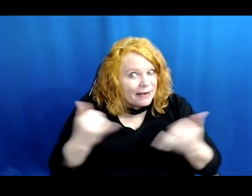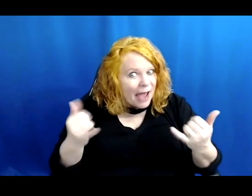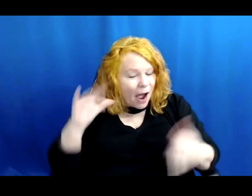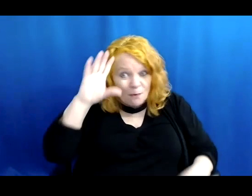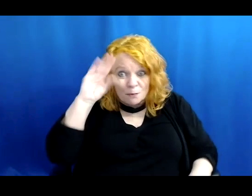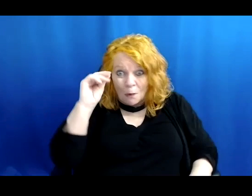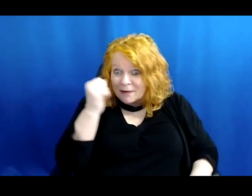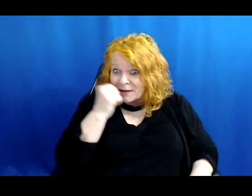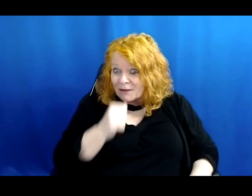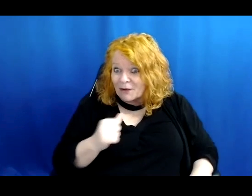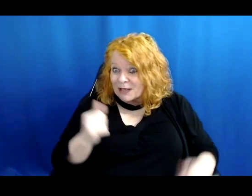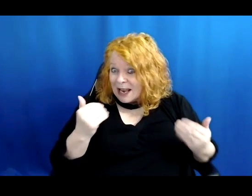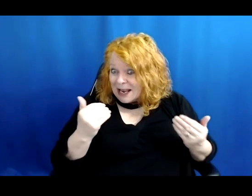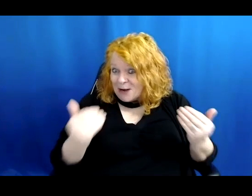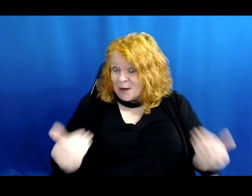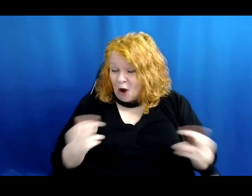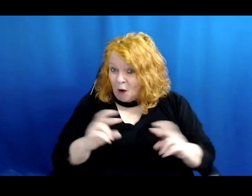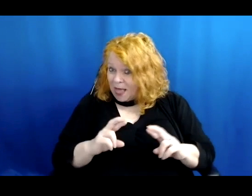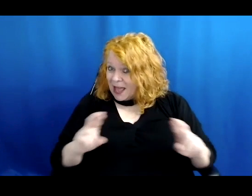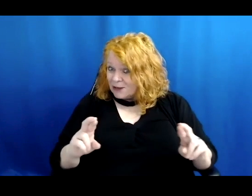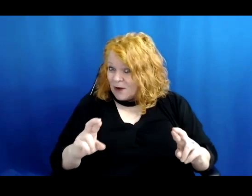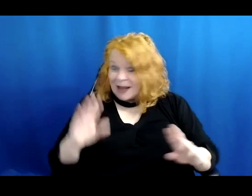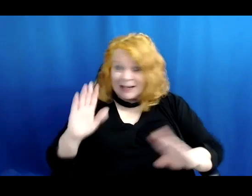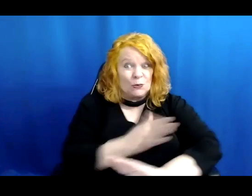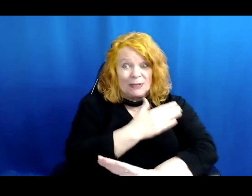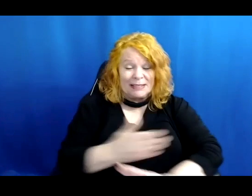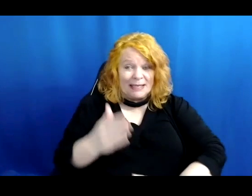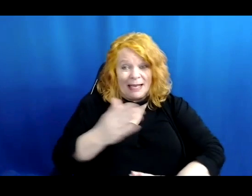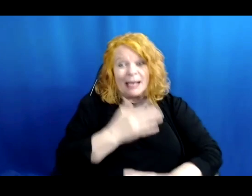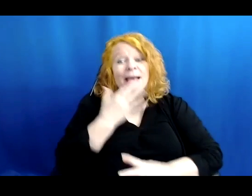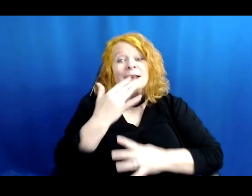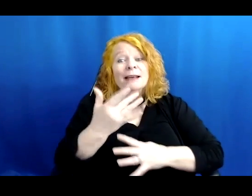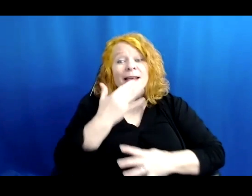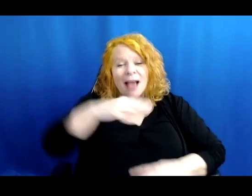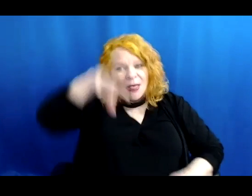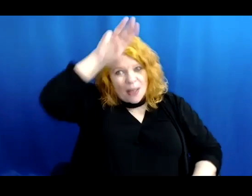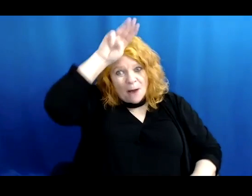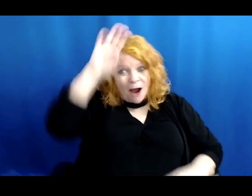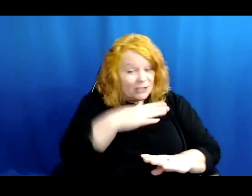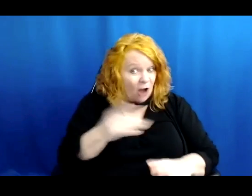Let us get ready to sing the Marvin song. Are you ready, are you steady, are you ready